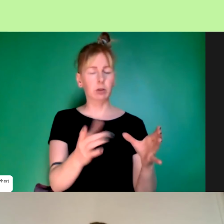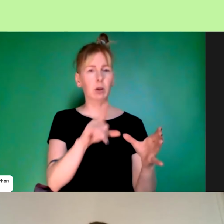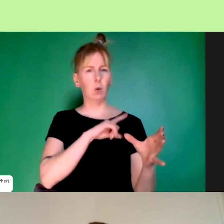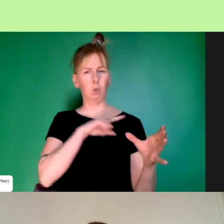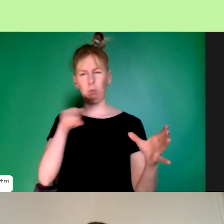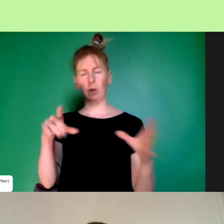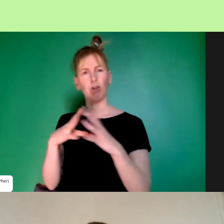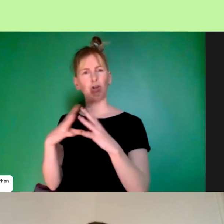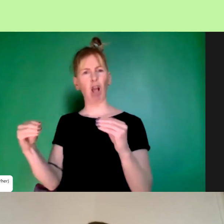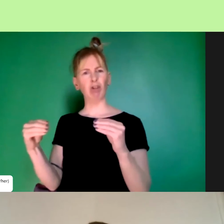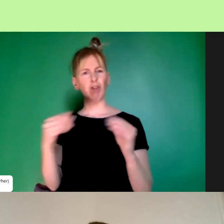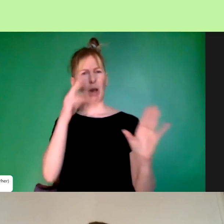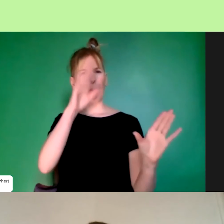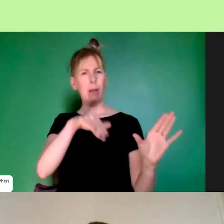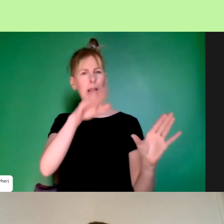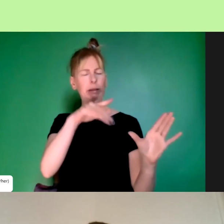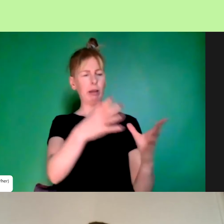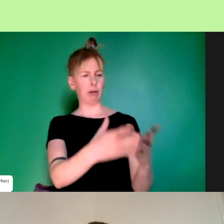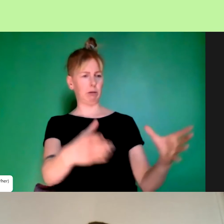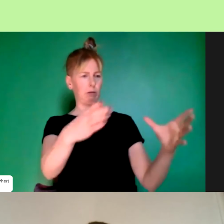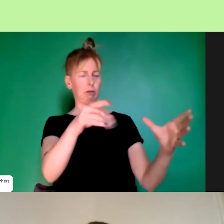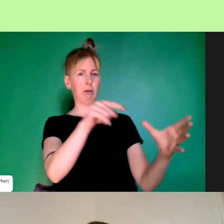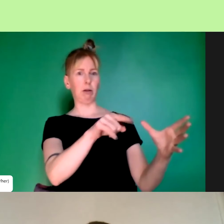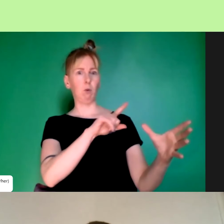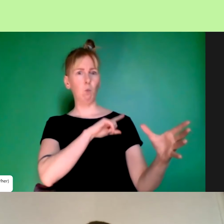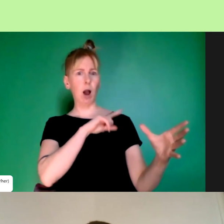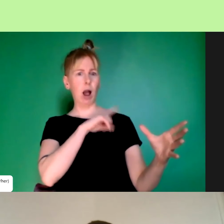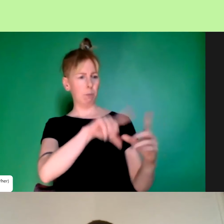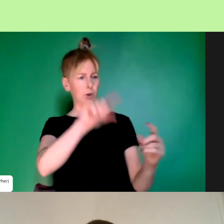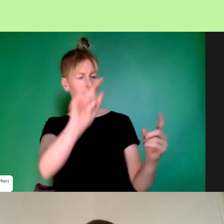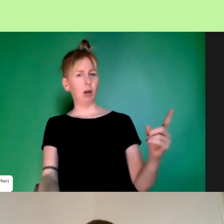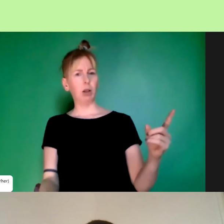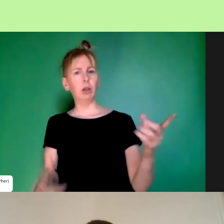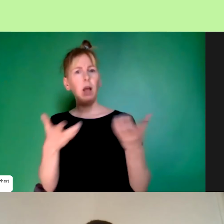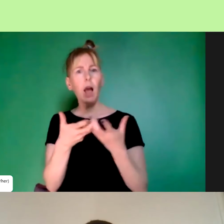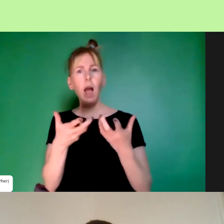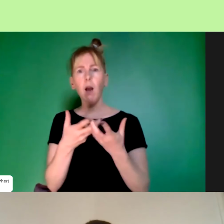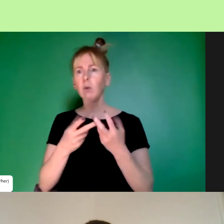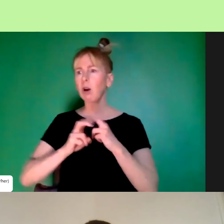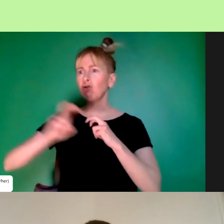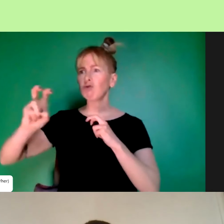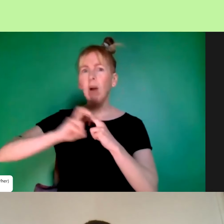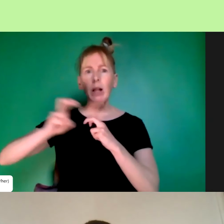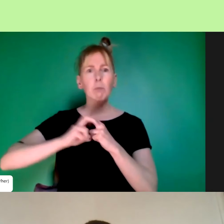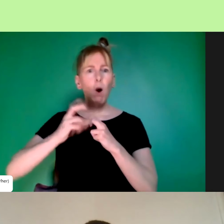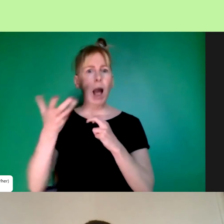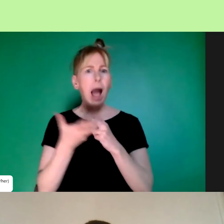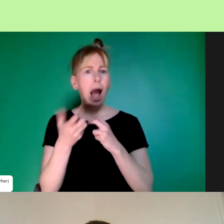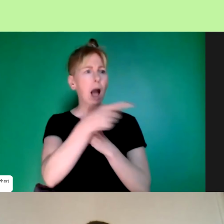mean, like, what trade routes happen there? And how did that that, that, that that rich